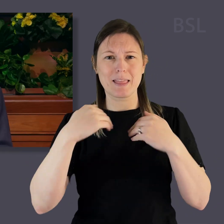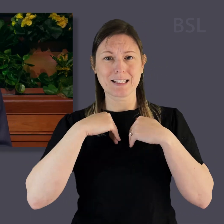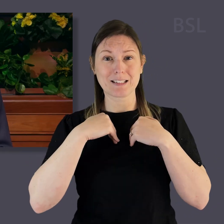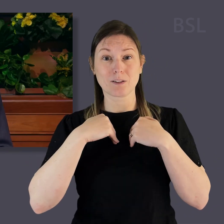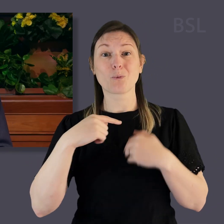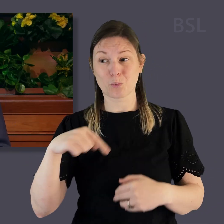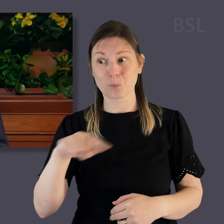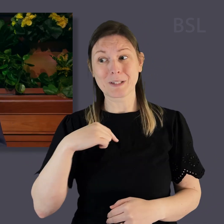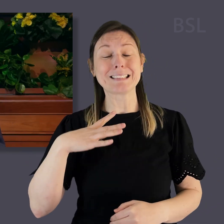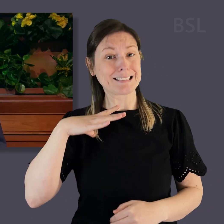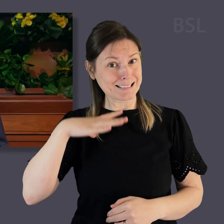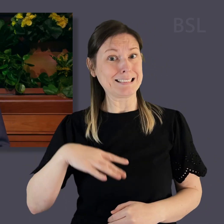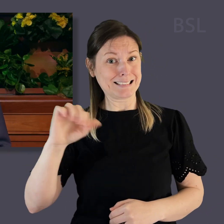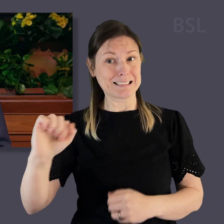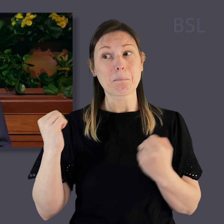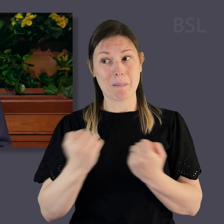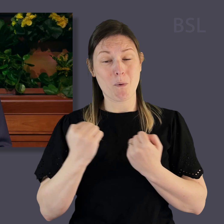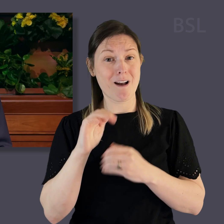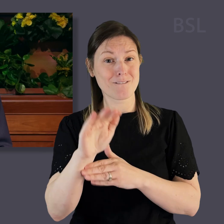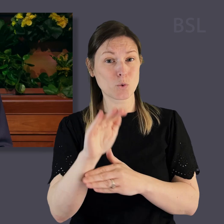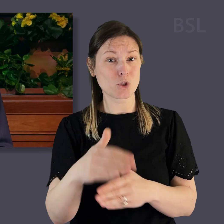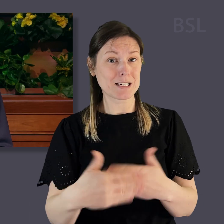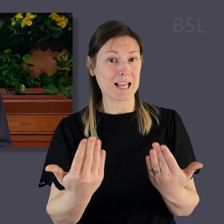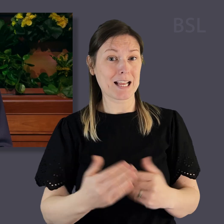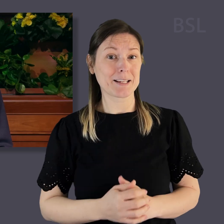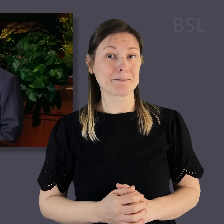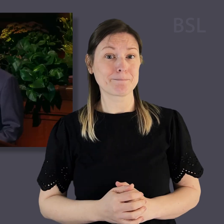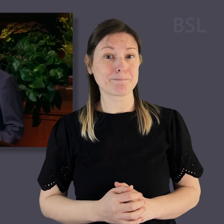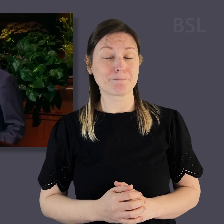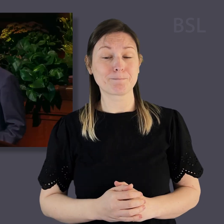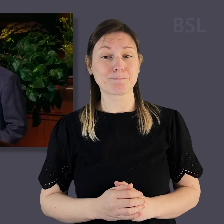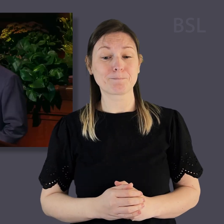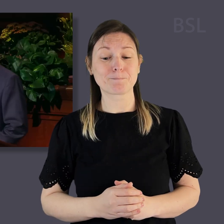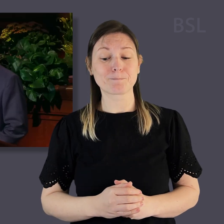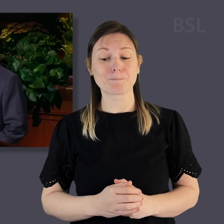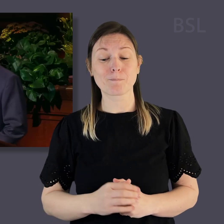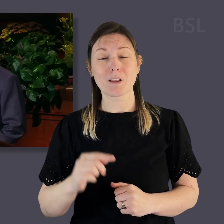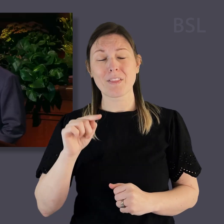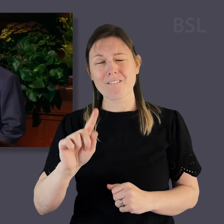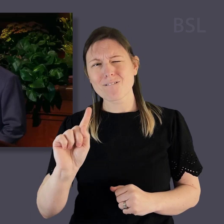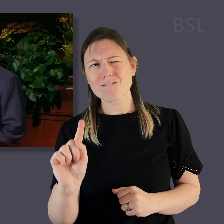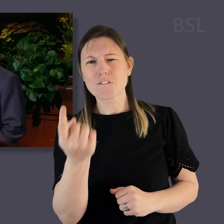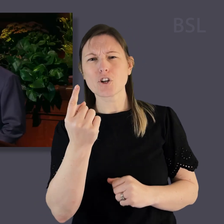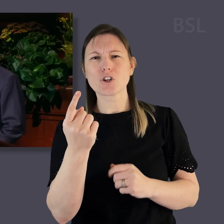And oh, how we will need His power in the days ahead.” On the first Palm Sunday,